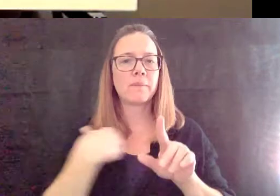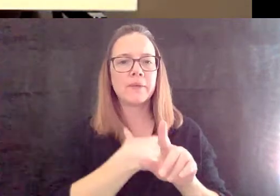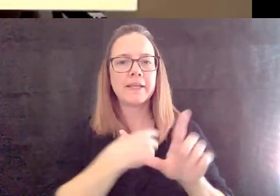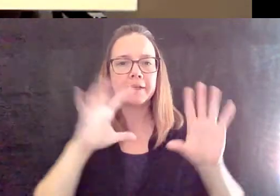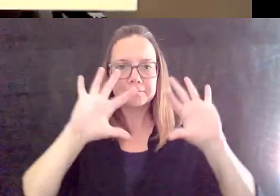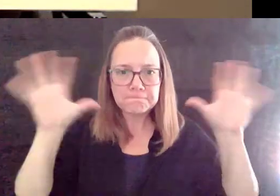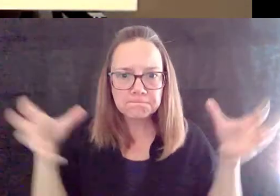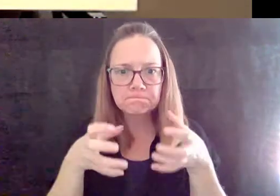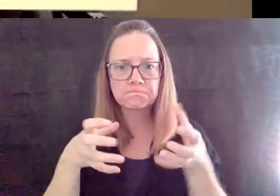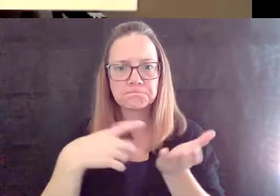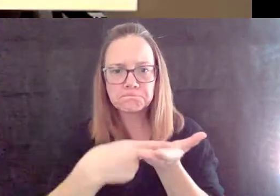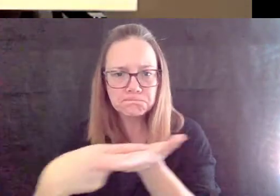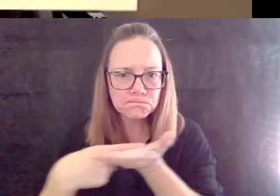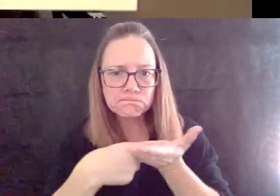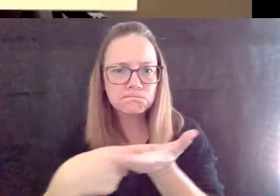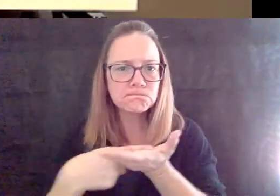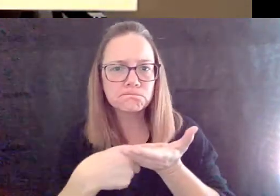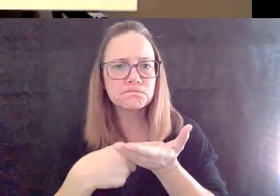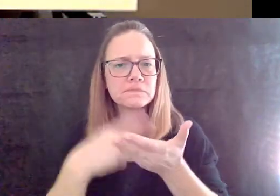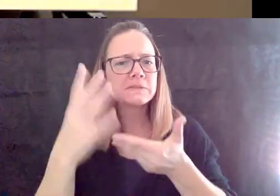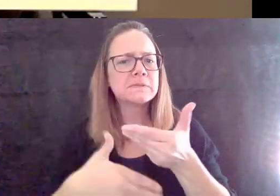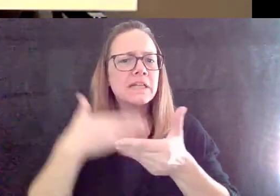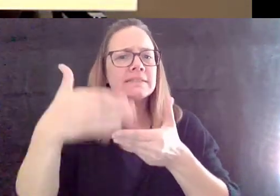What-- like what direction should we go?